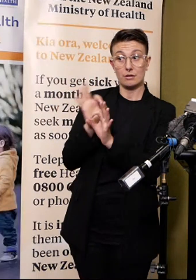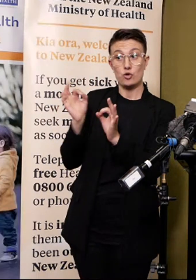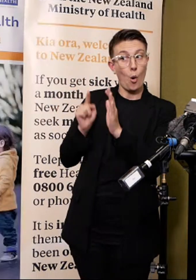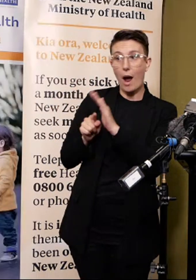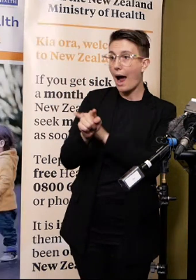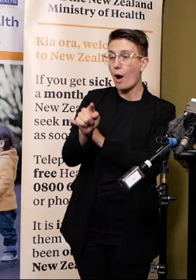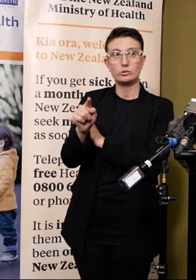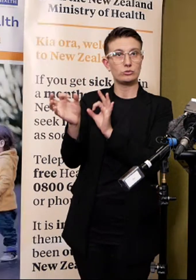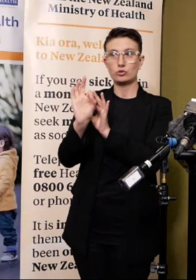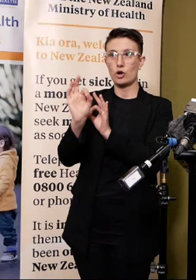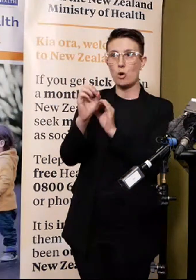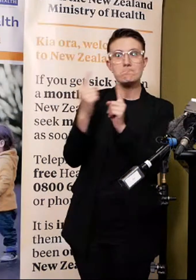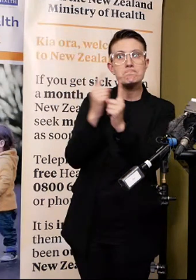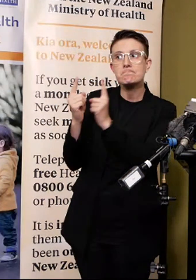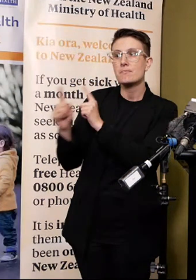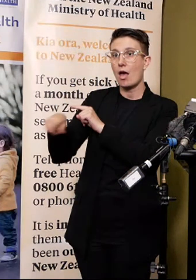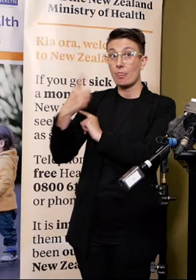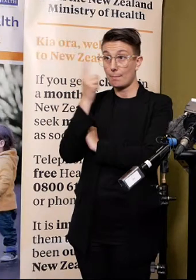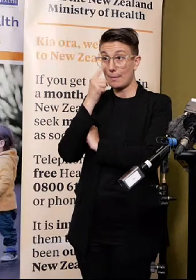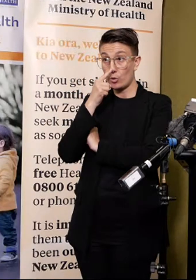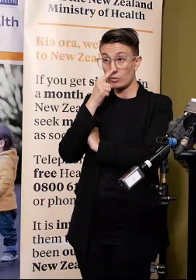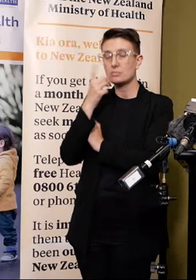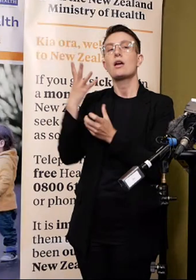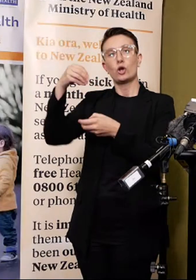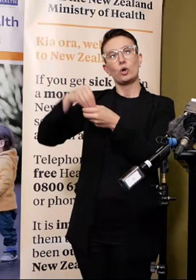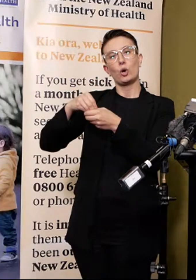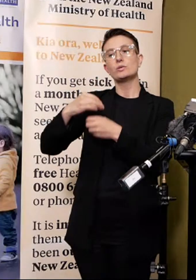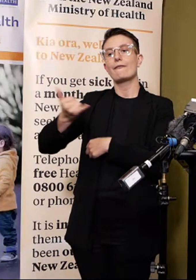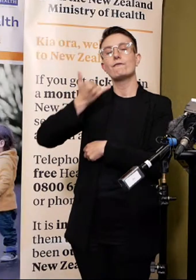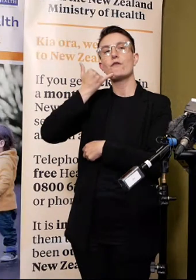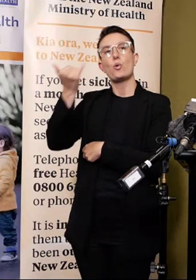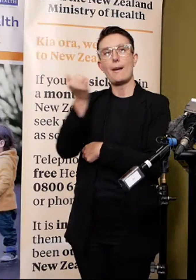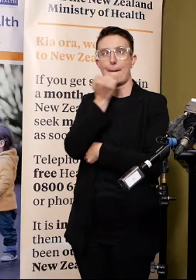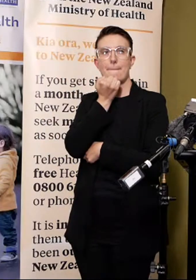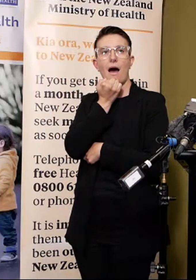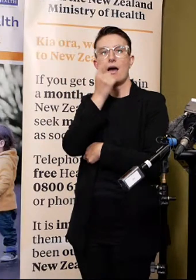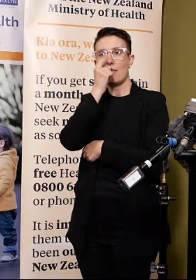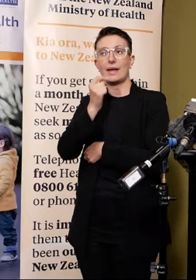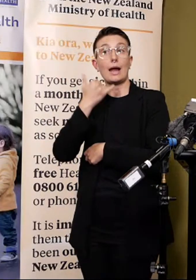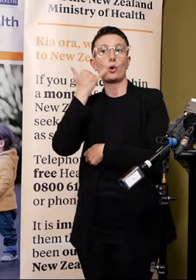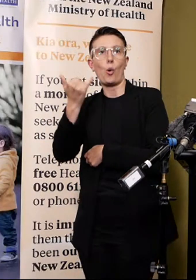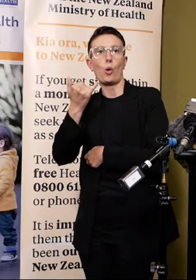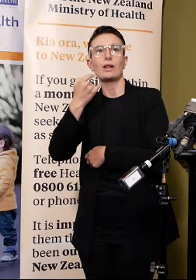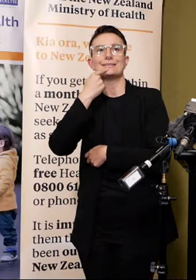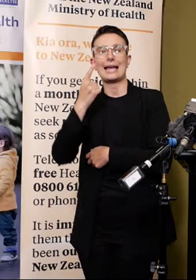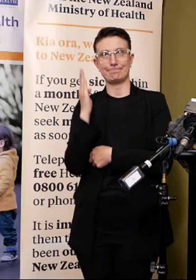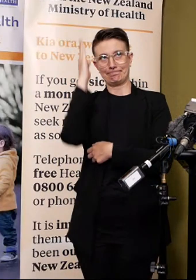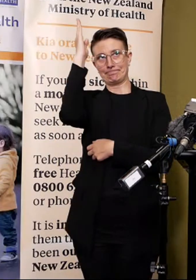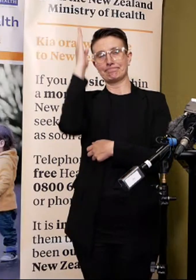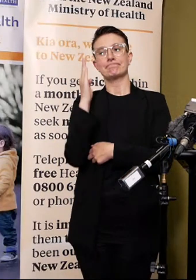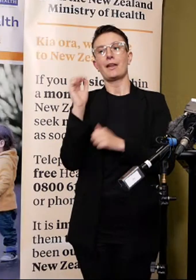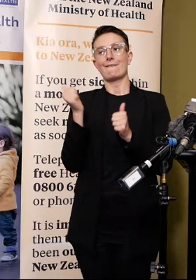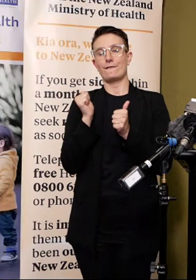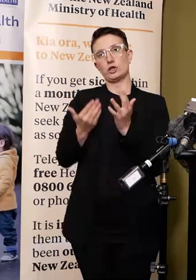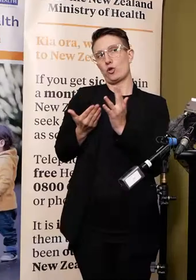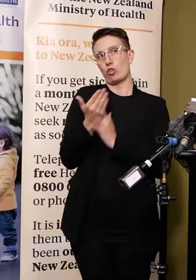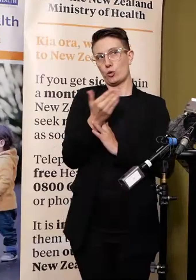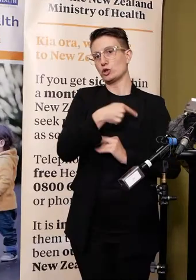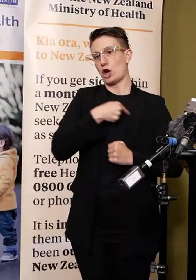the phone number for them to call to self register. So people-- everybody who has been in or through China